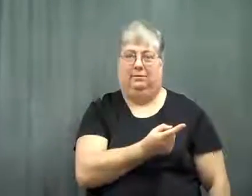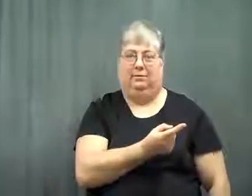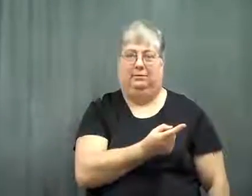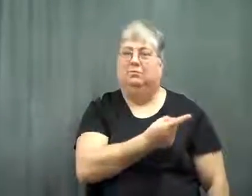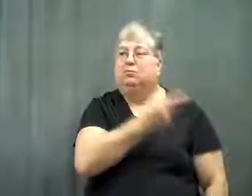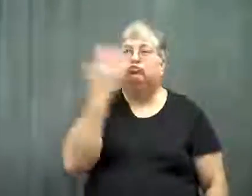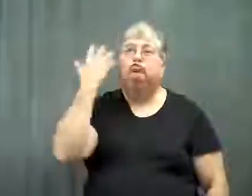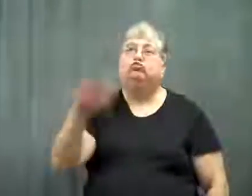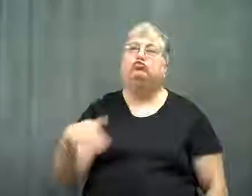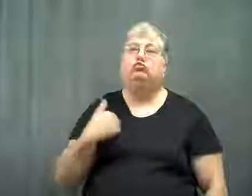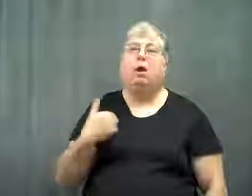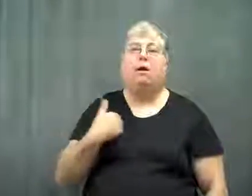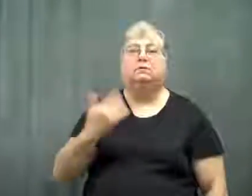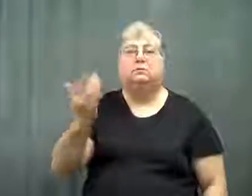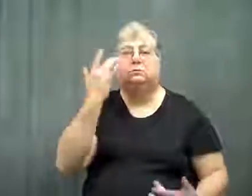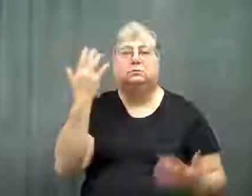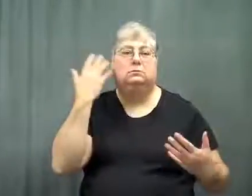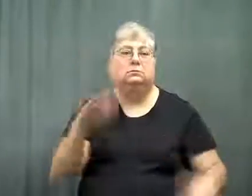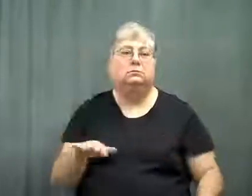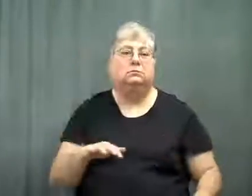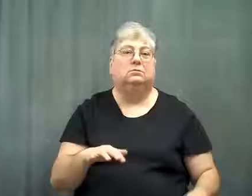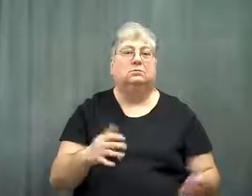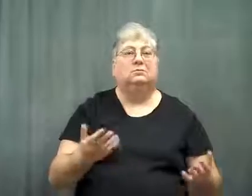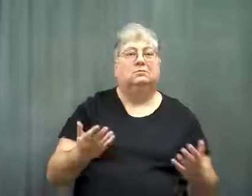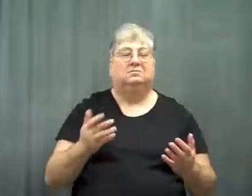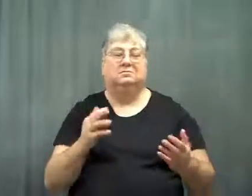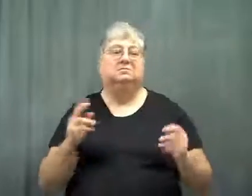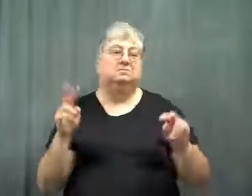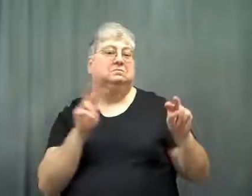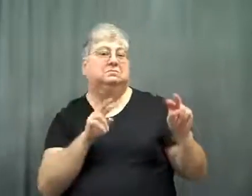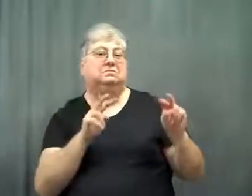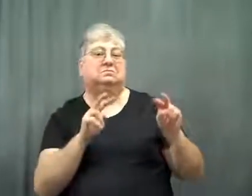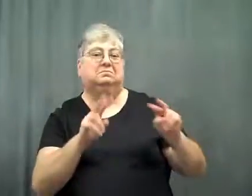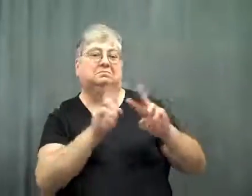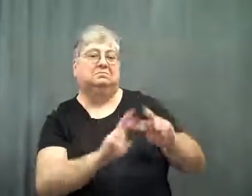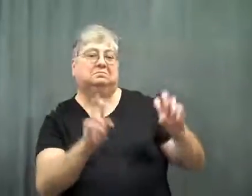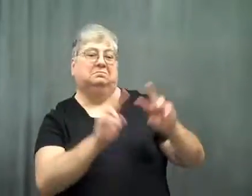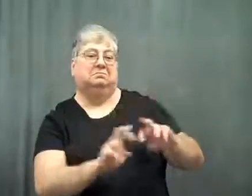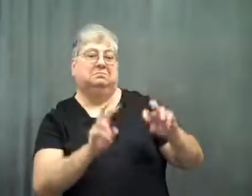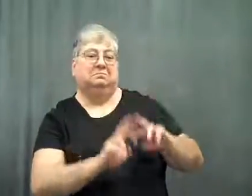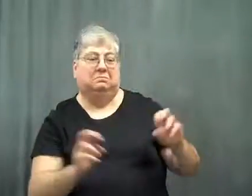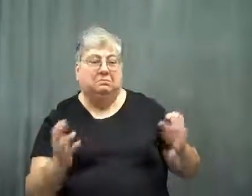They didn't know they had syphilis and were being observed.